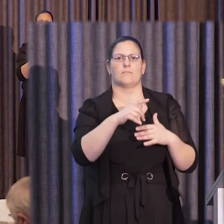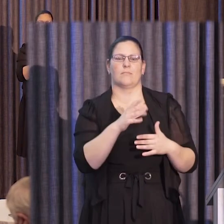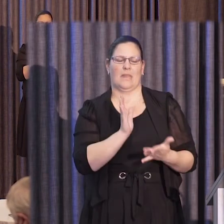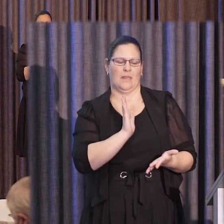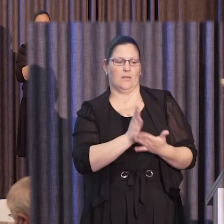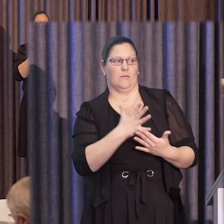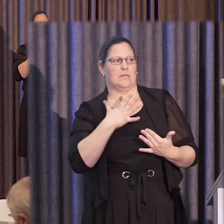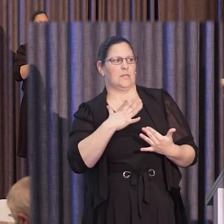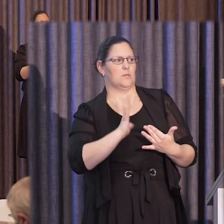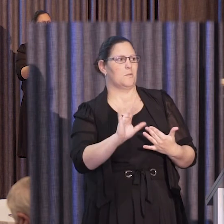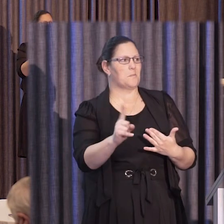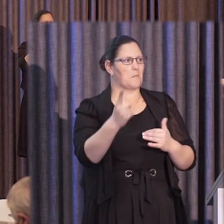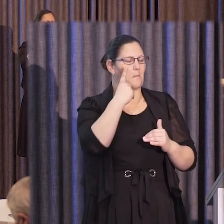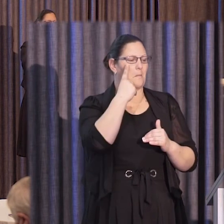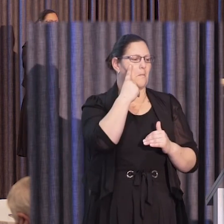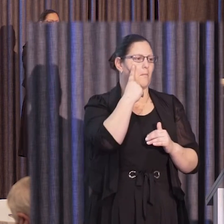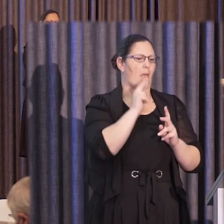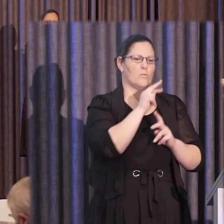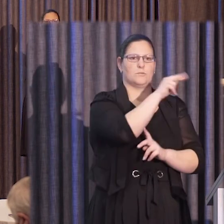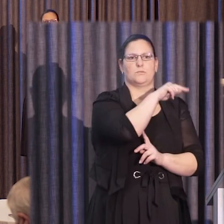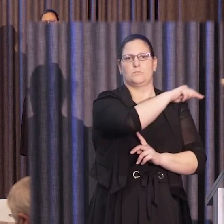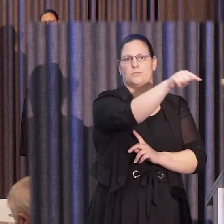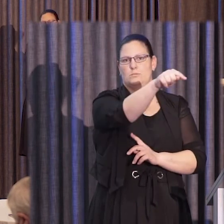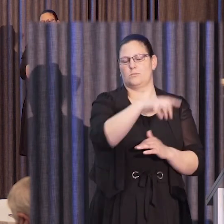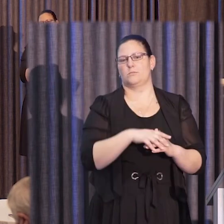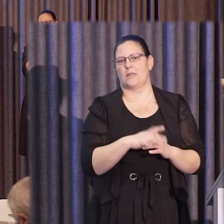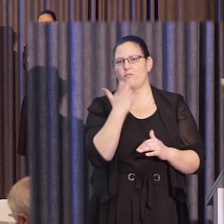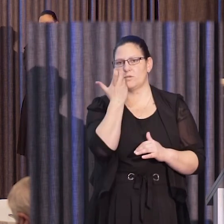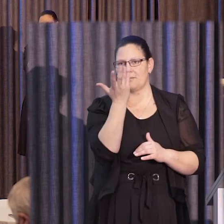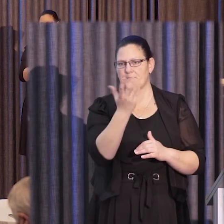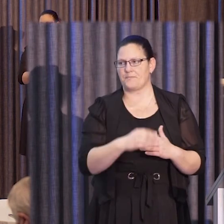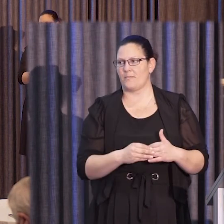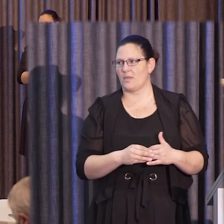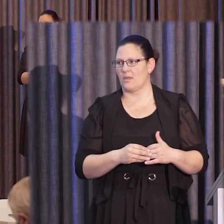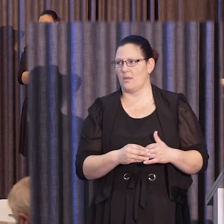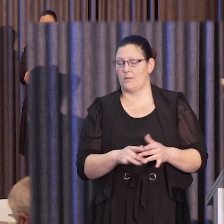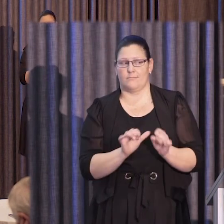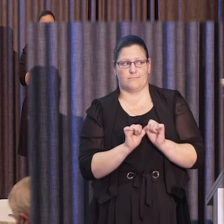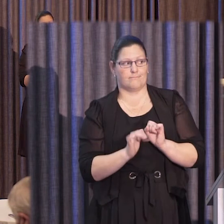to have to pay some more attention to into the future. So, it's great to know that government's behind,